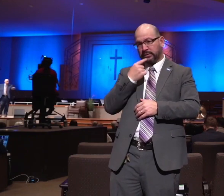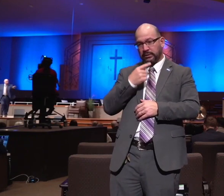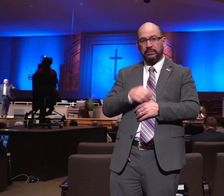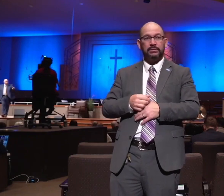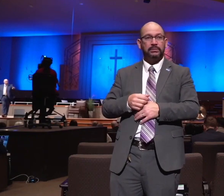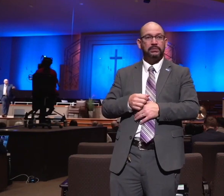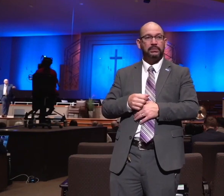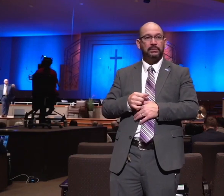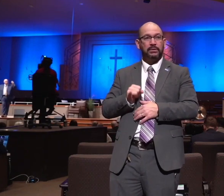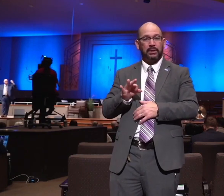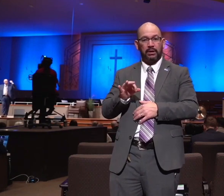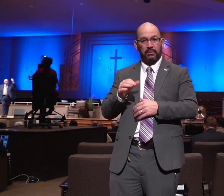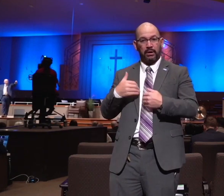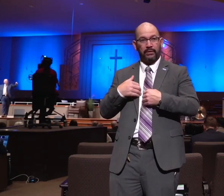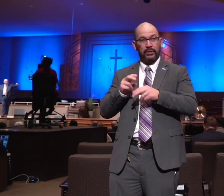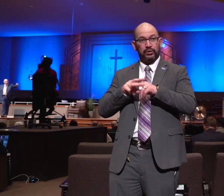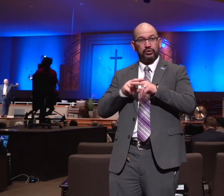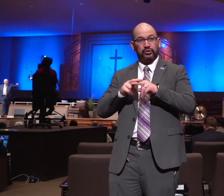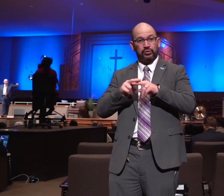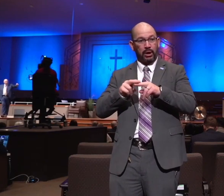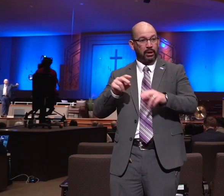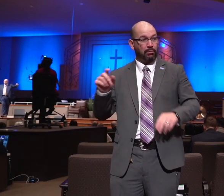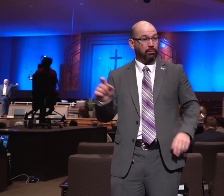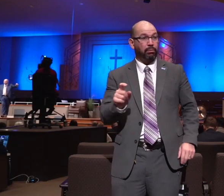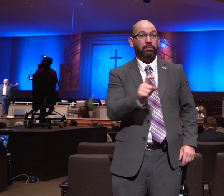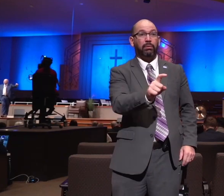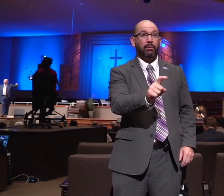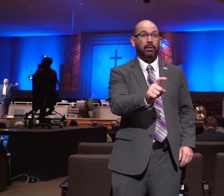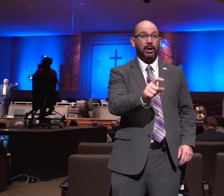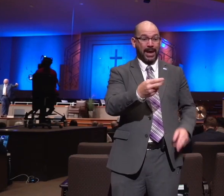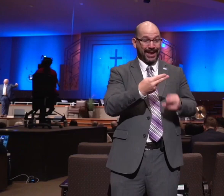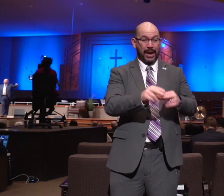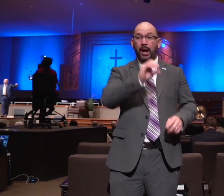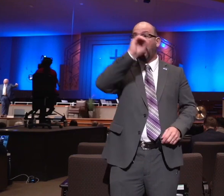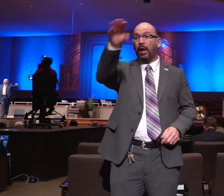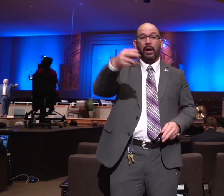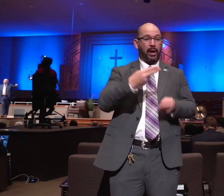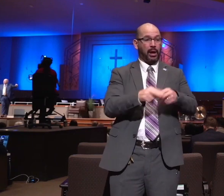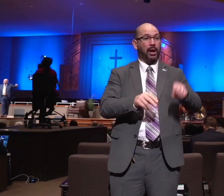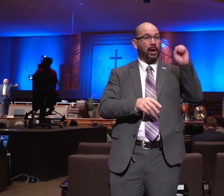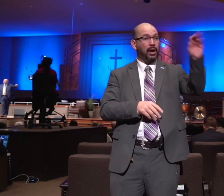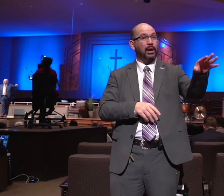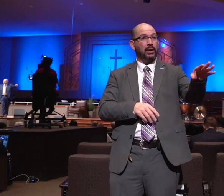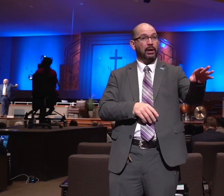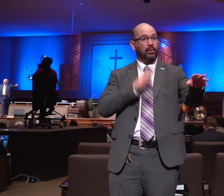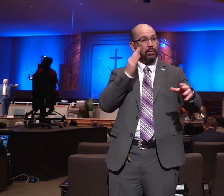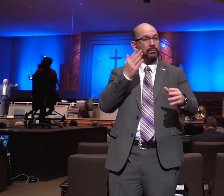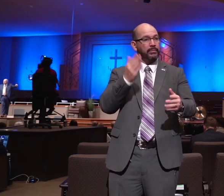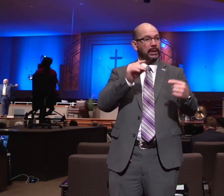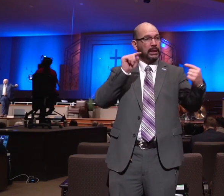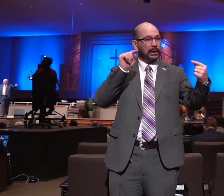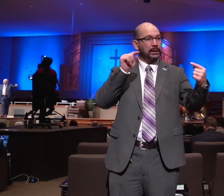train across this country throw an egg out of the train any place you want and